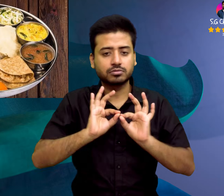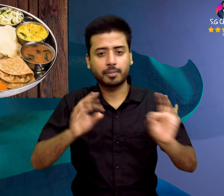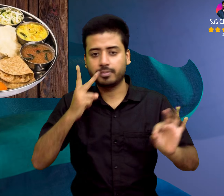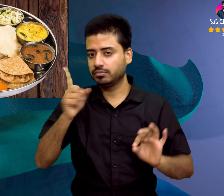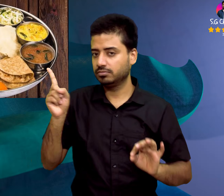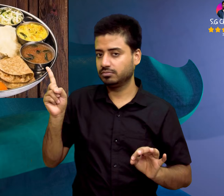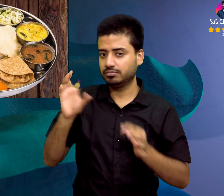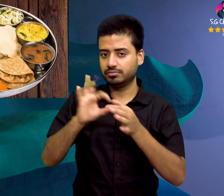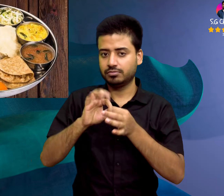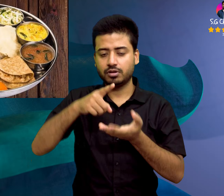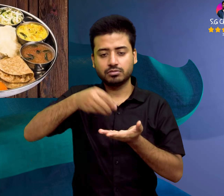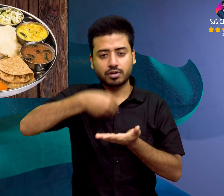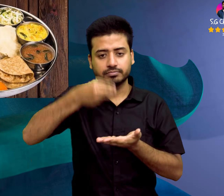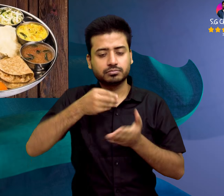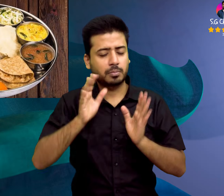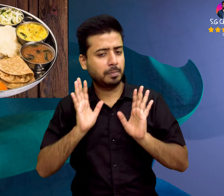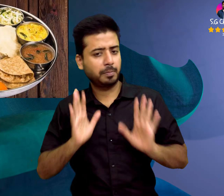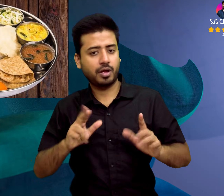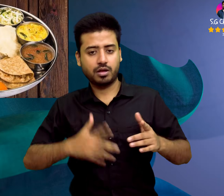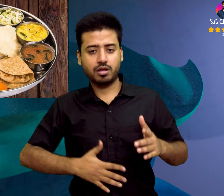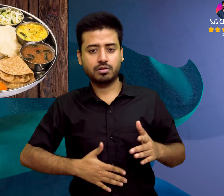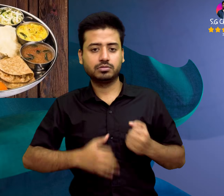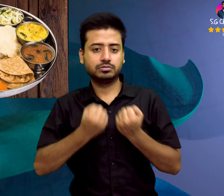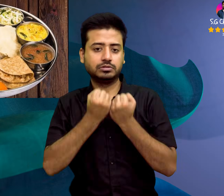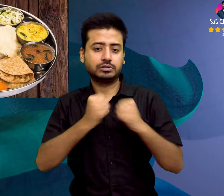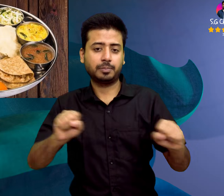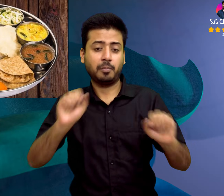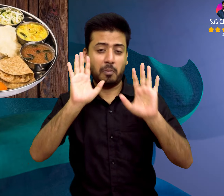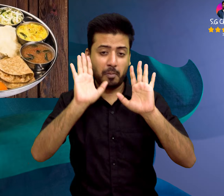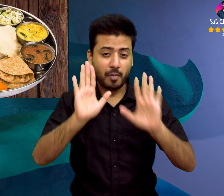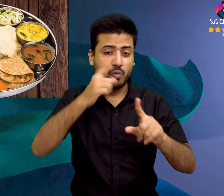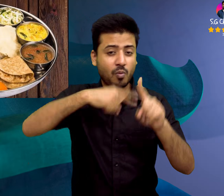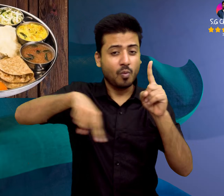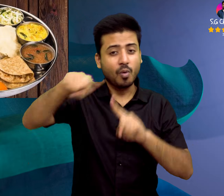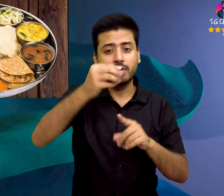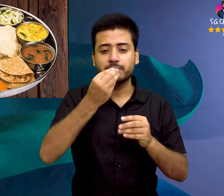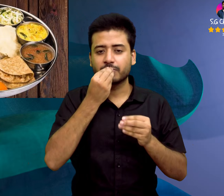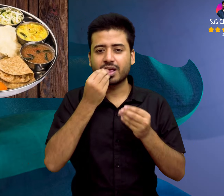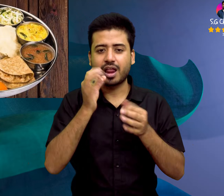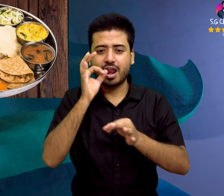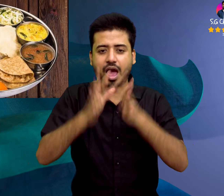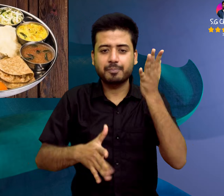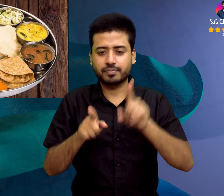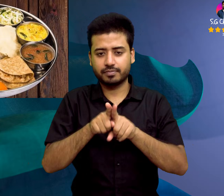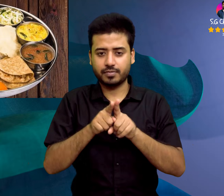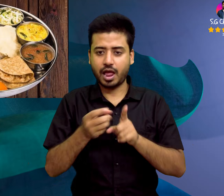release of kime, partially digested food, into the small intestine. This results in a slow,